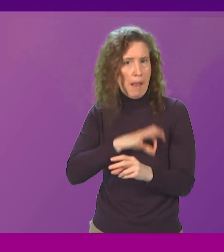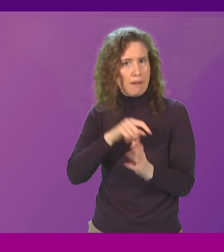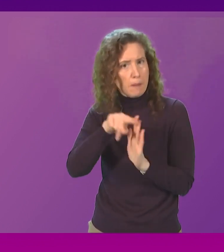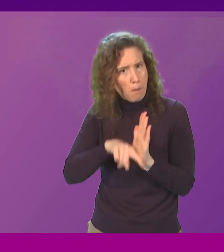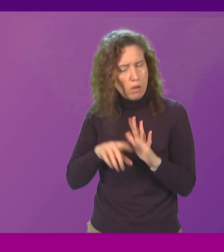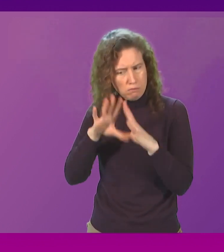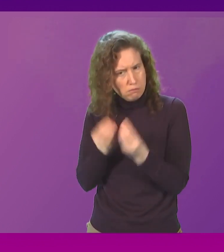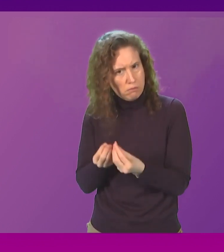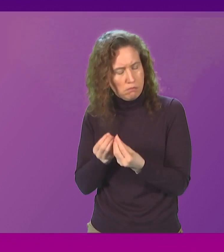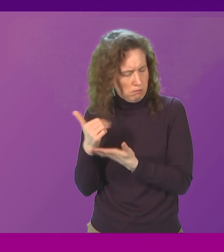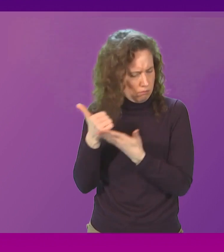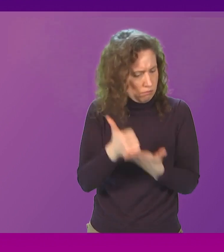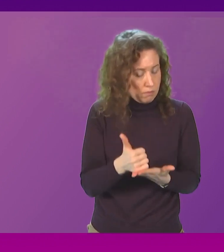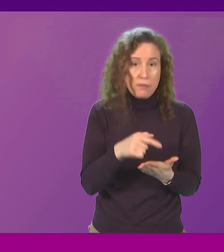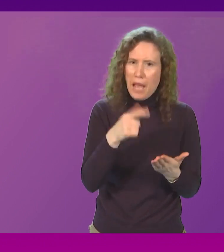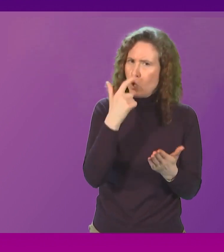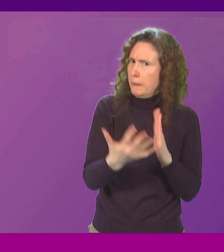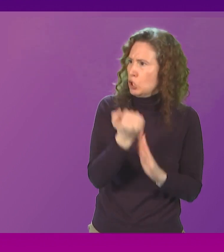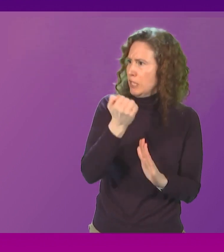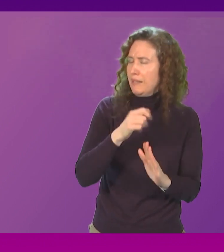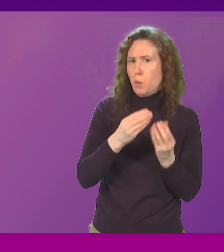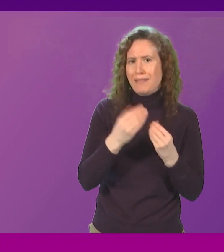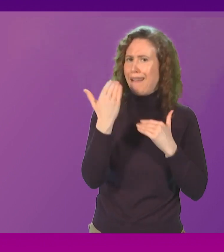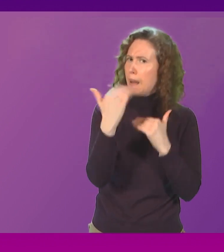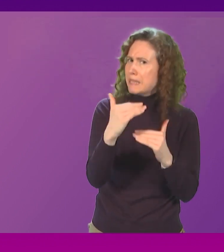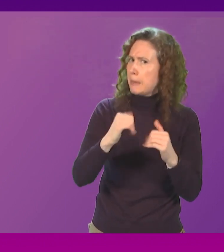If that can be achieved with limited powers, how much further does the First Minister think